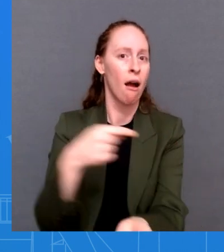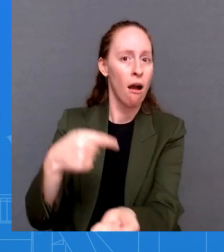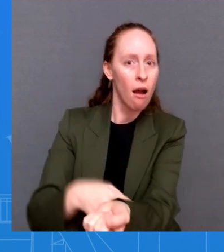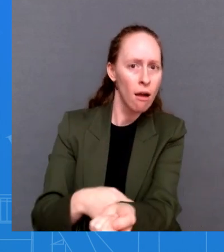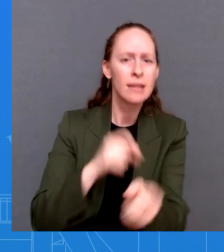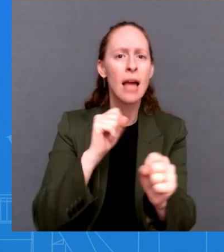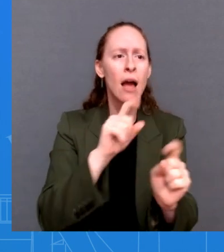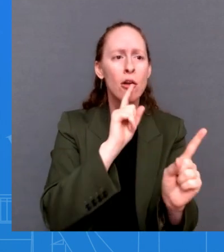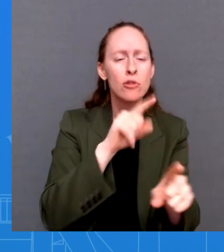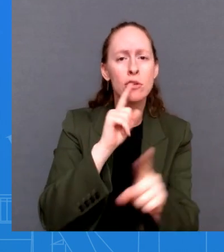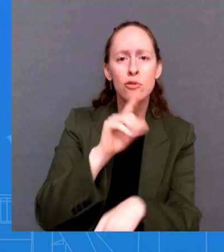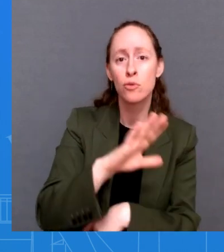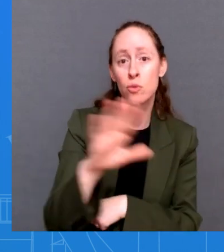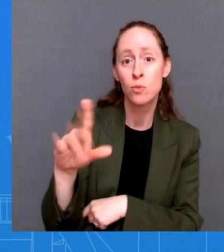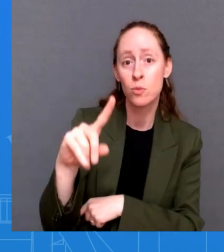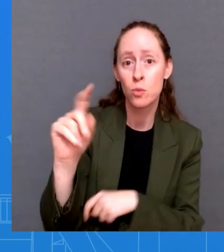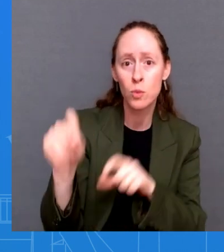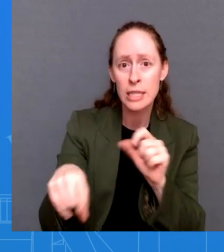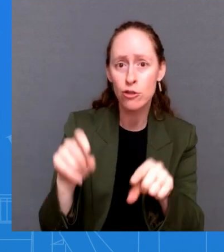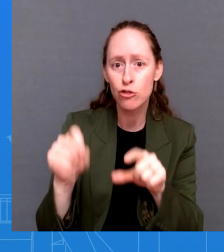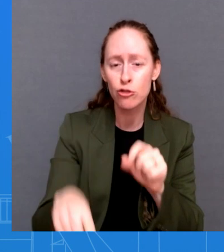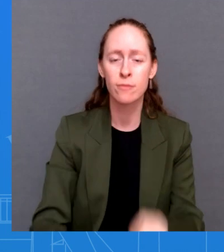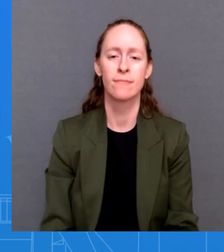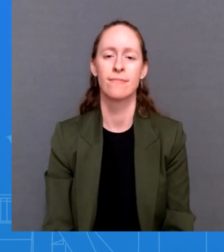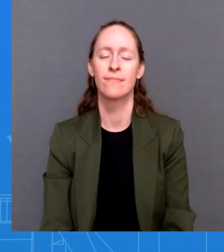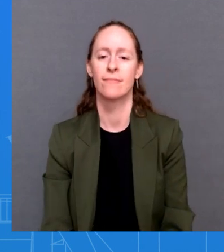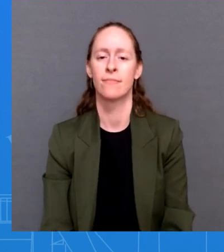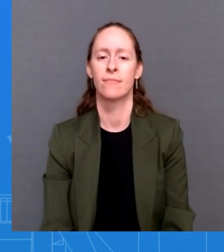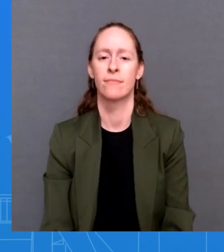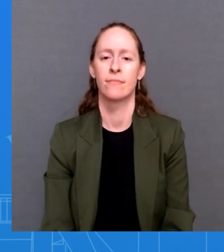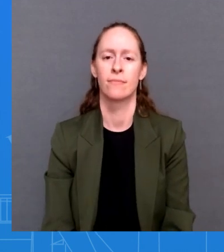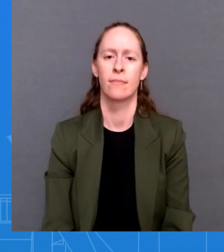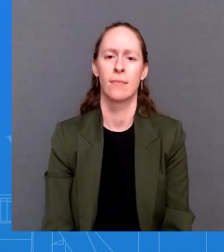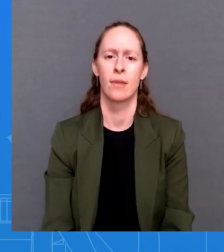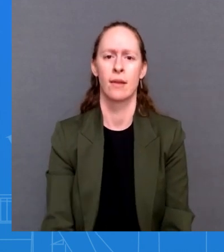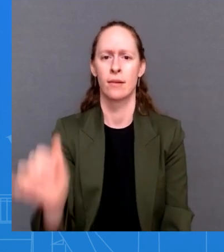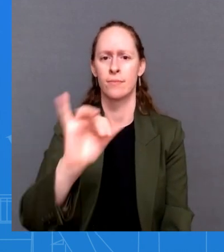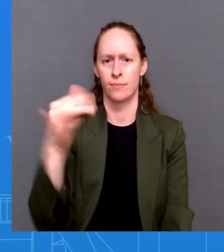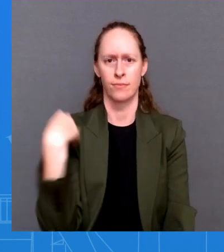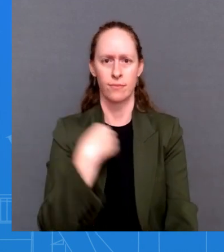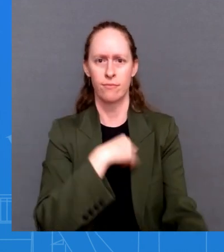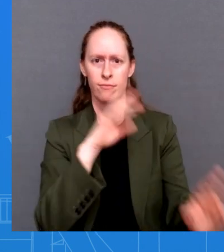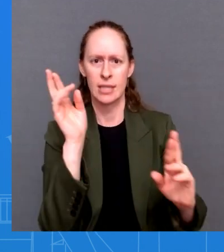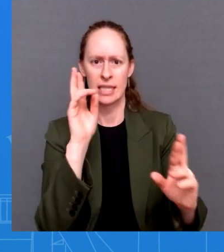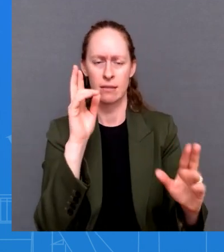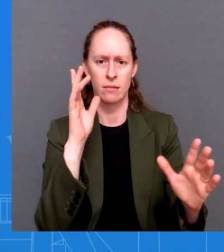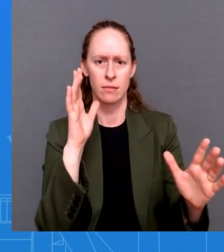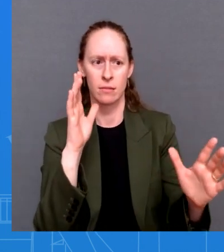so we can get this outbreak under control. Before I turn over to Assistant Secretary O'Connell, I want to take a moment